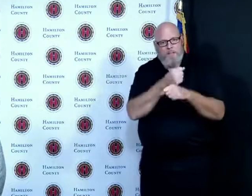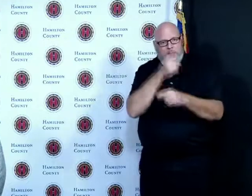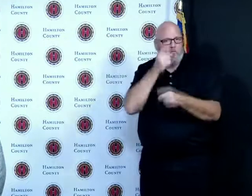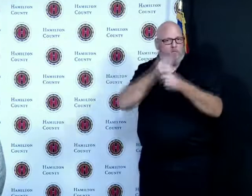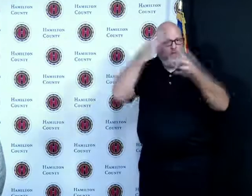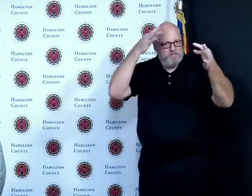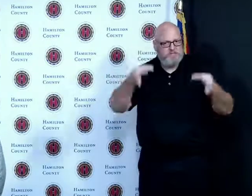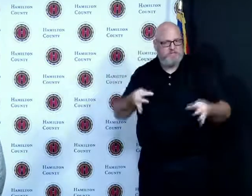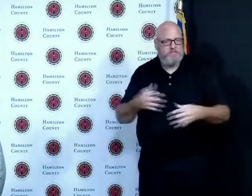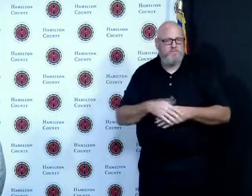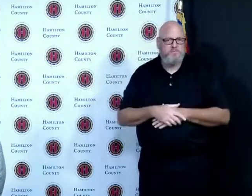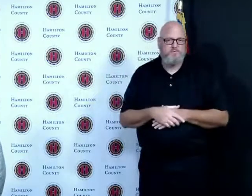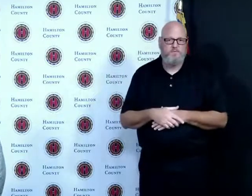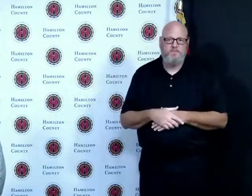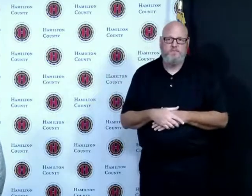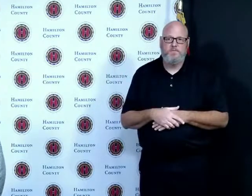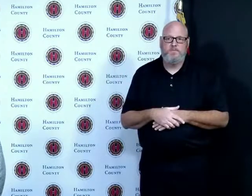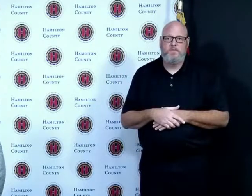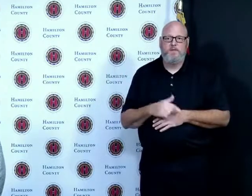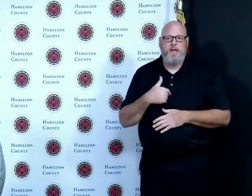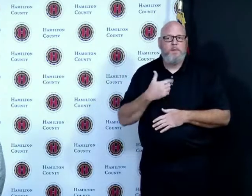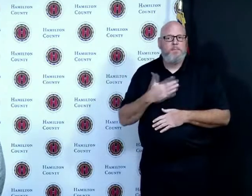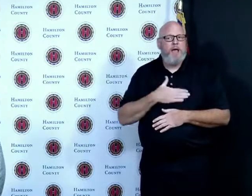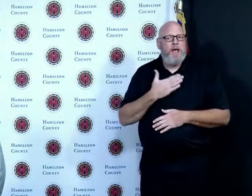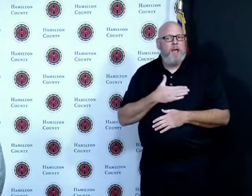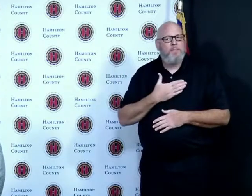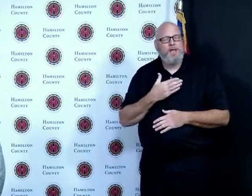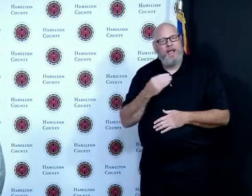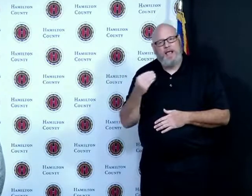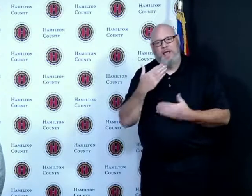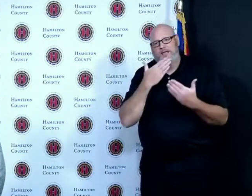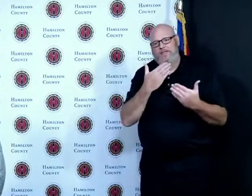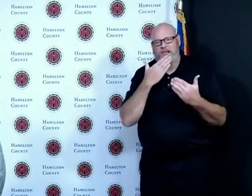that we continue to do together and again I urge all of us to continue to be patient